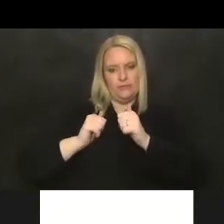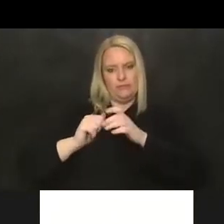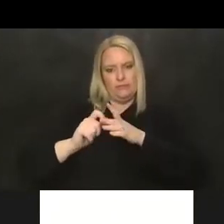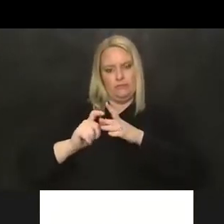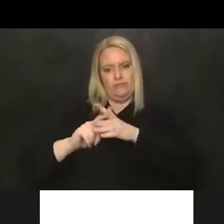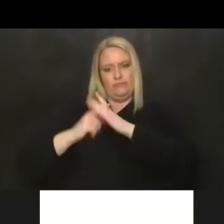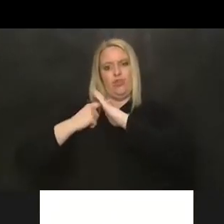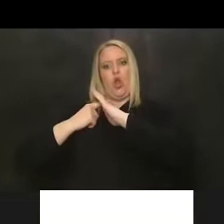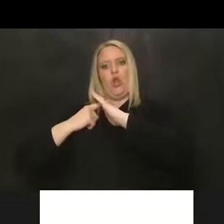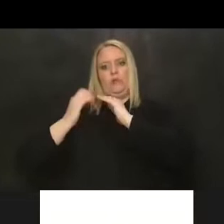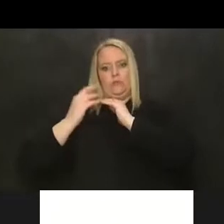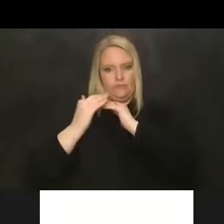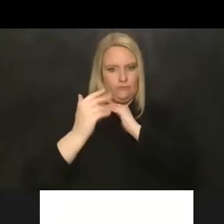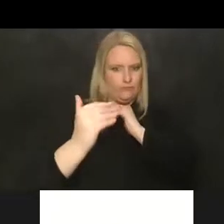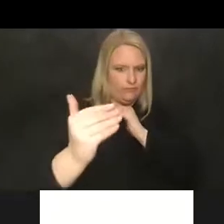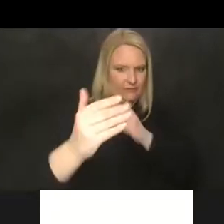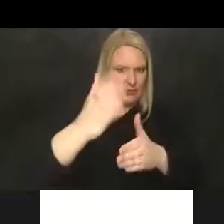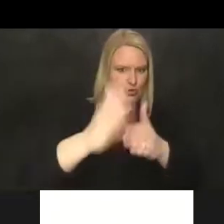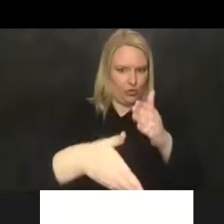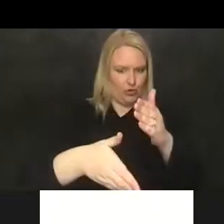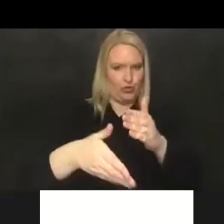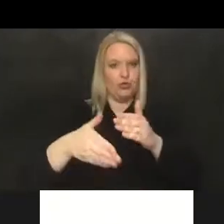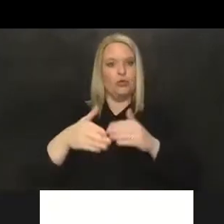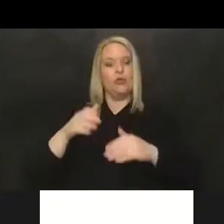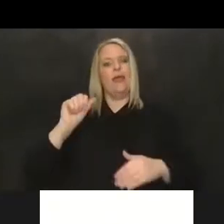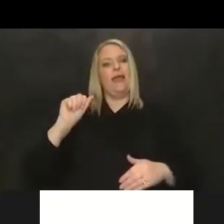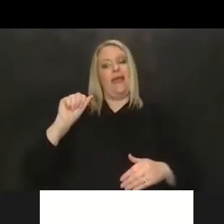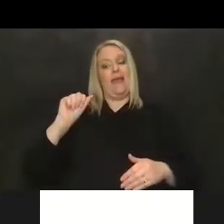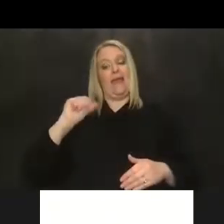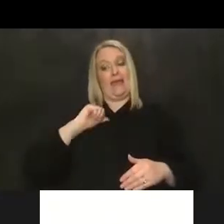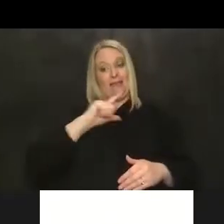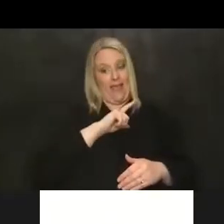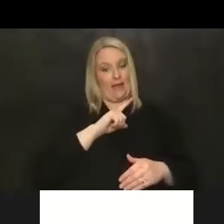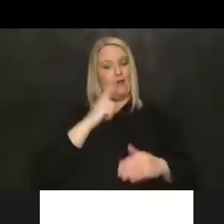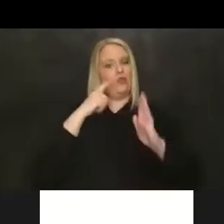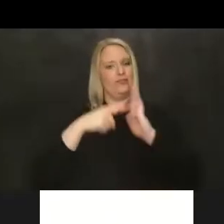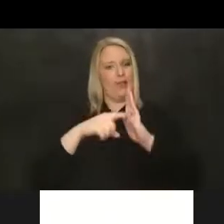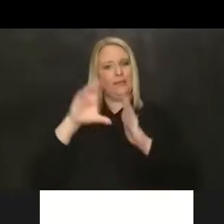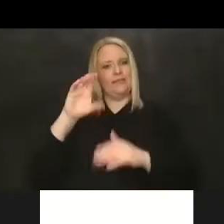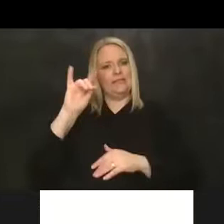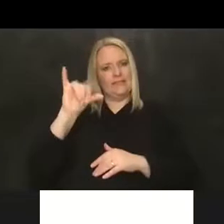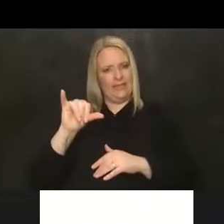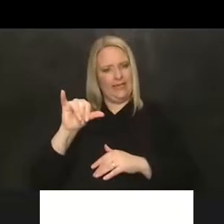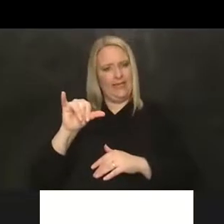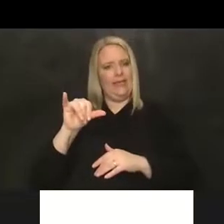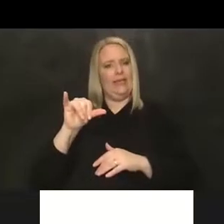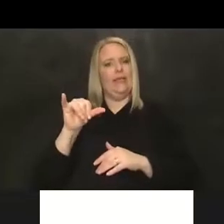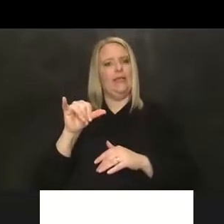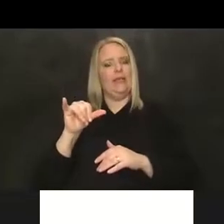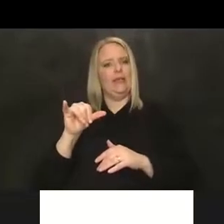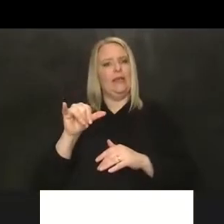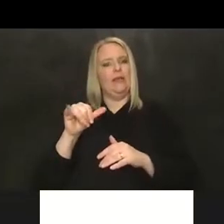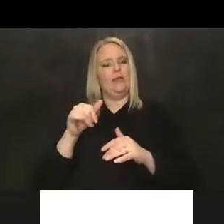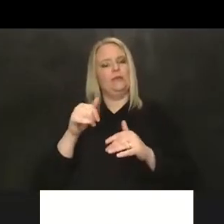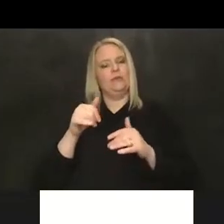on up. In Atlanta, for example, Cindy, who without fair- and disclosure, is a different